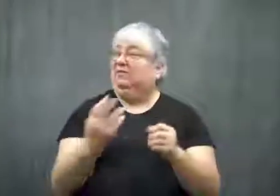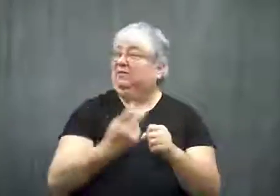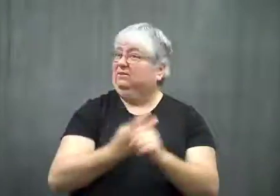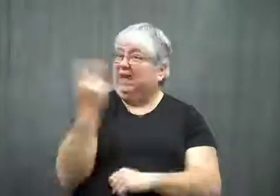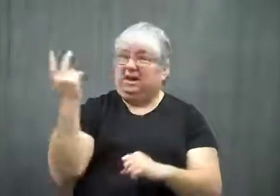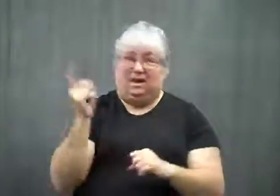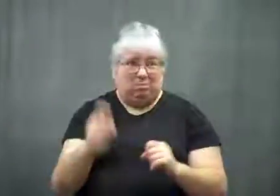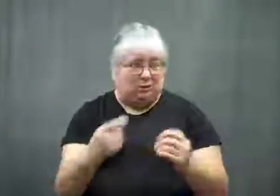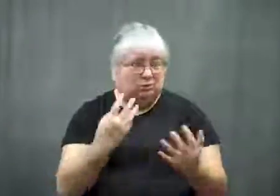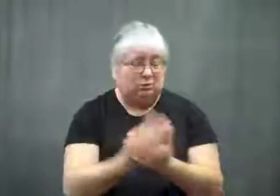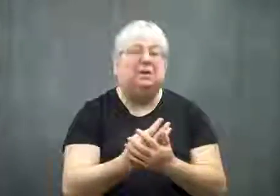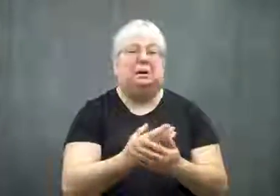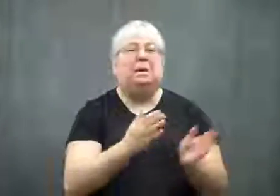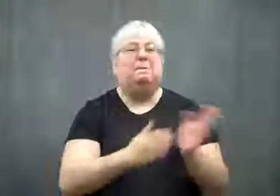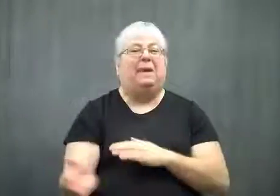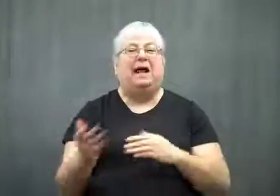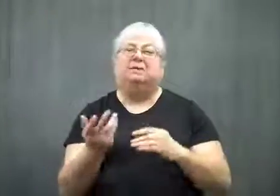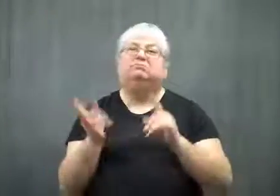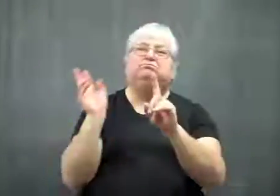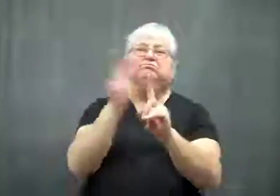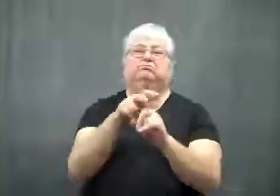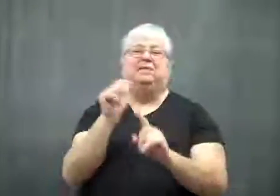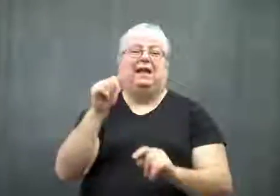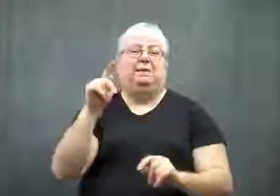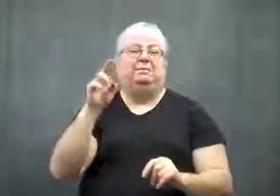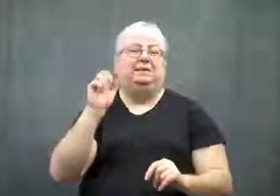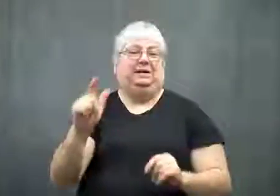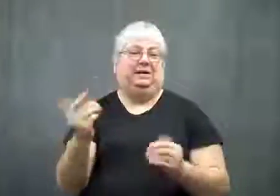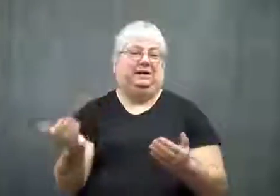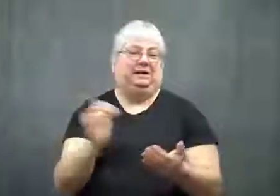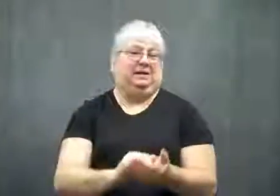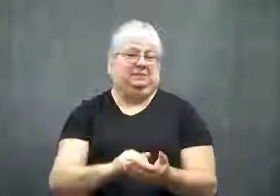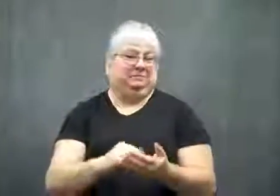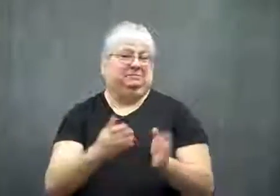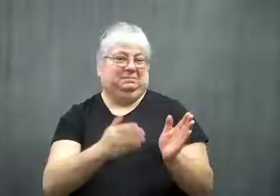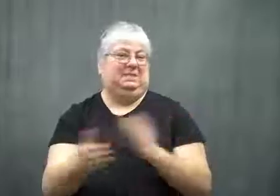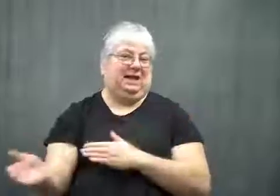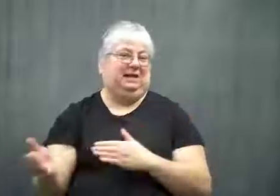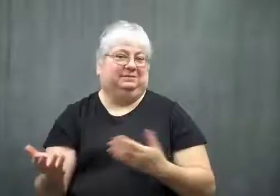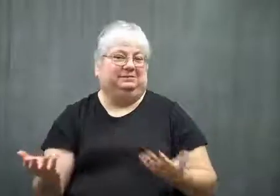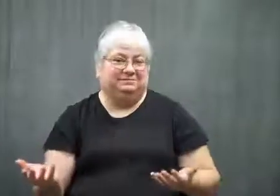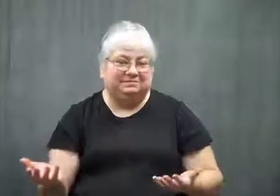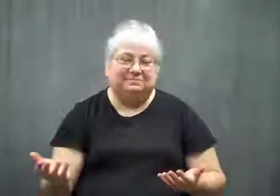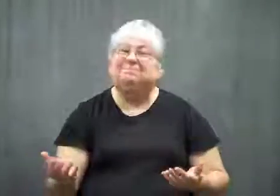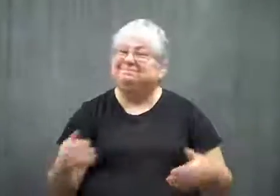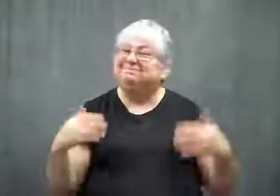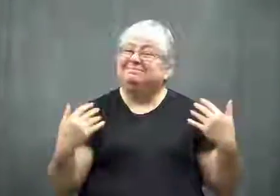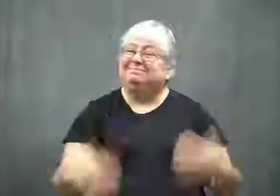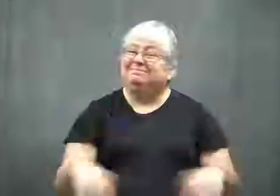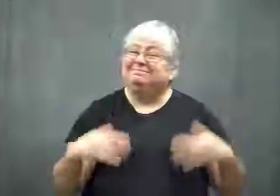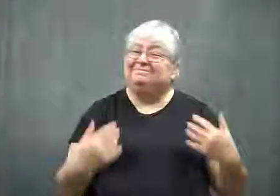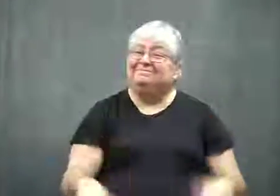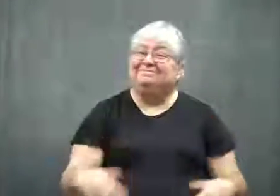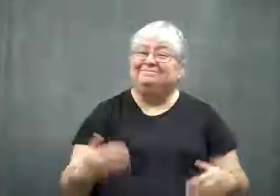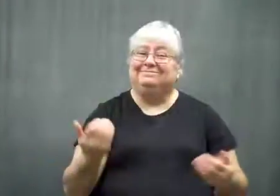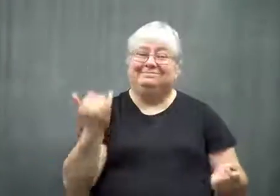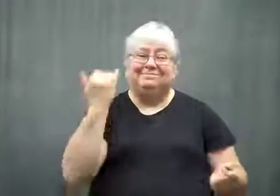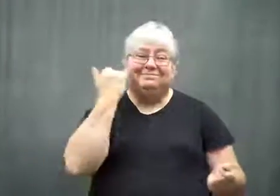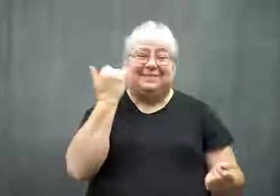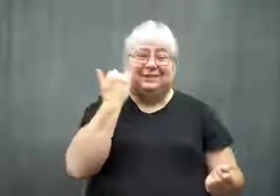If he has to serve jail time, they plan to appeal it.